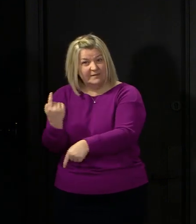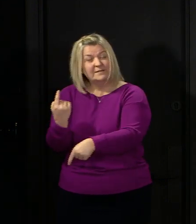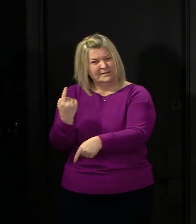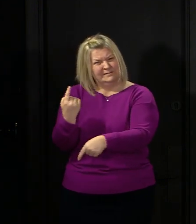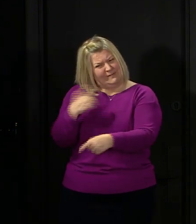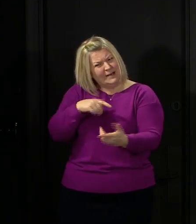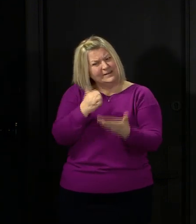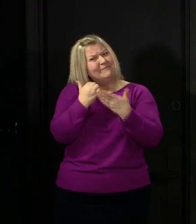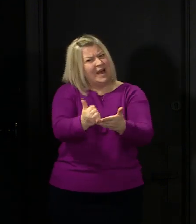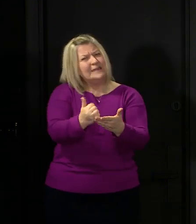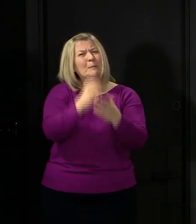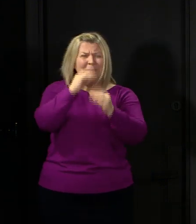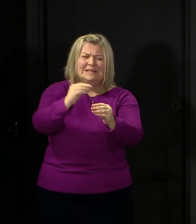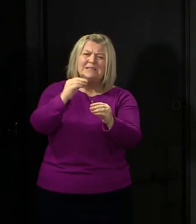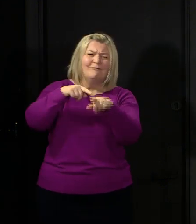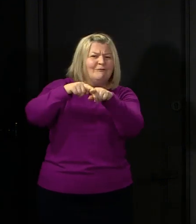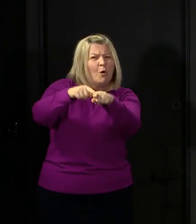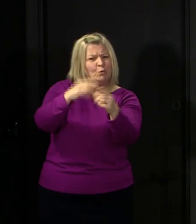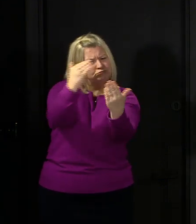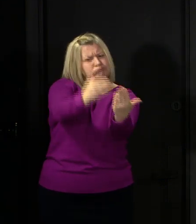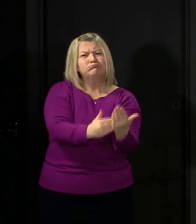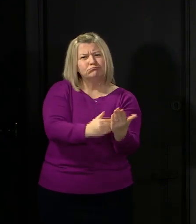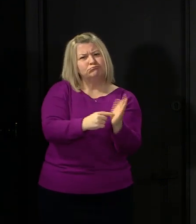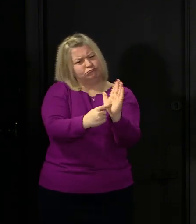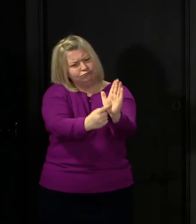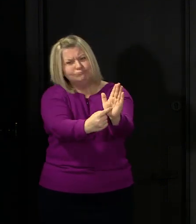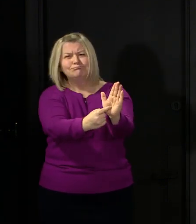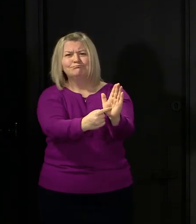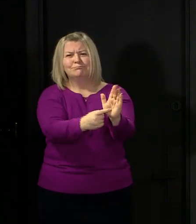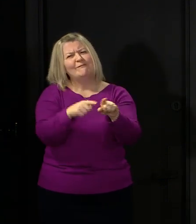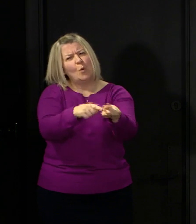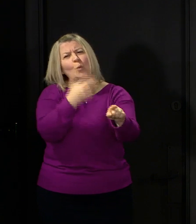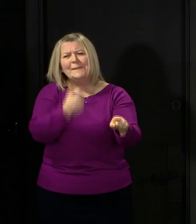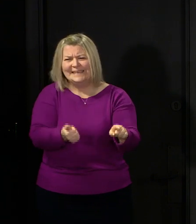advice, and ask people, understanding the difficulty of complying with it, but asking